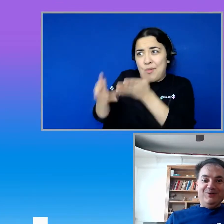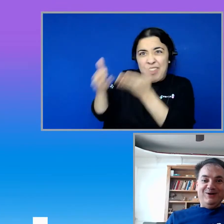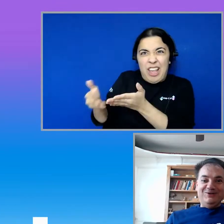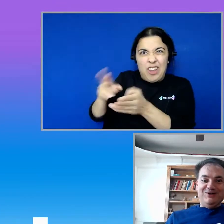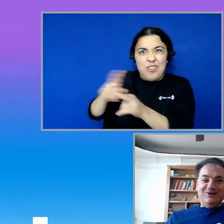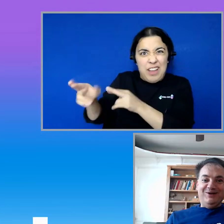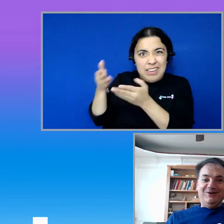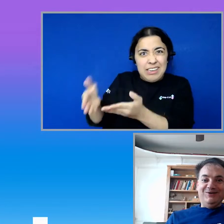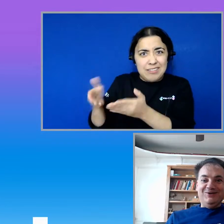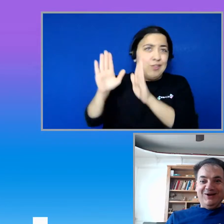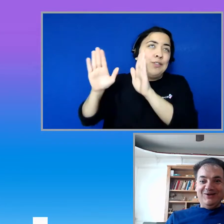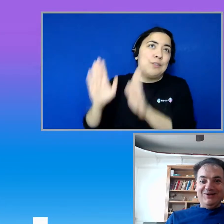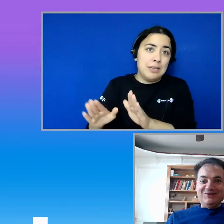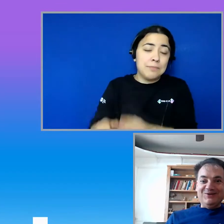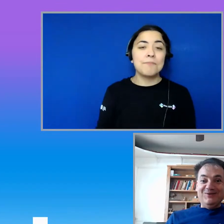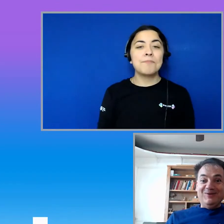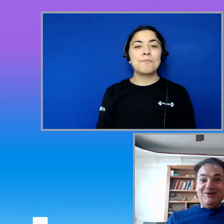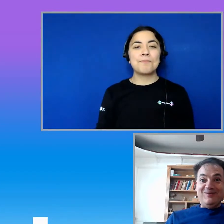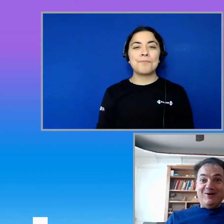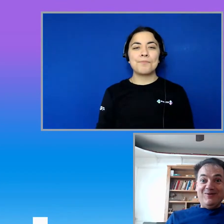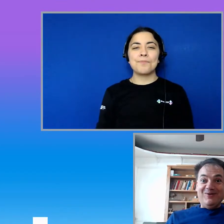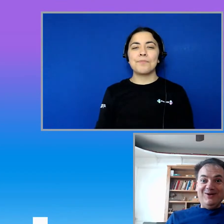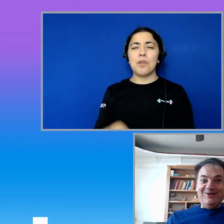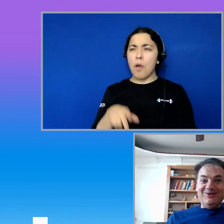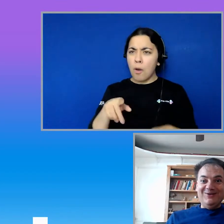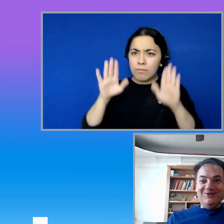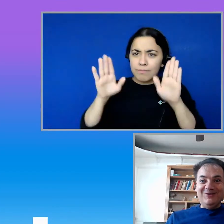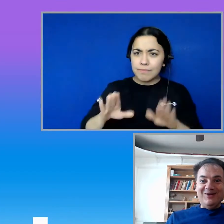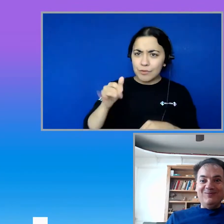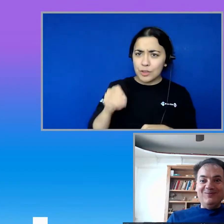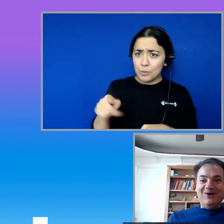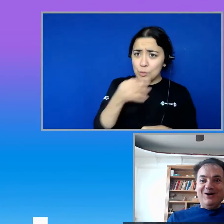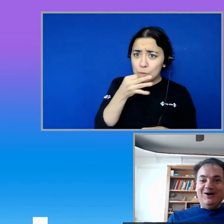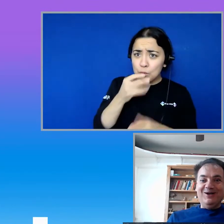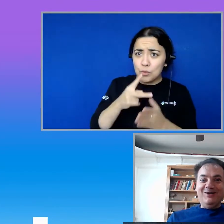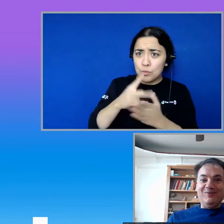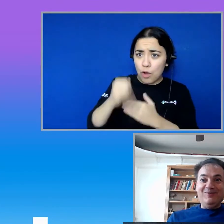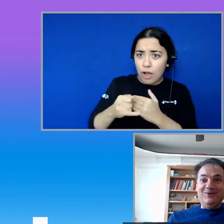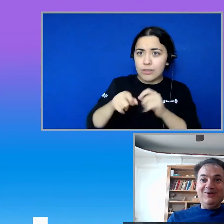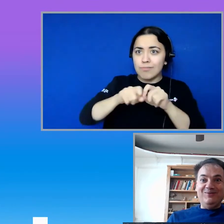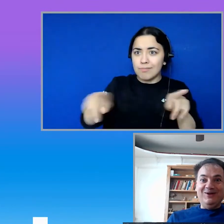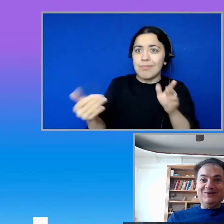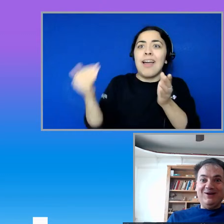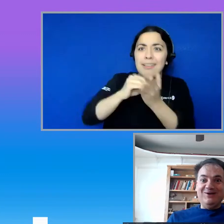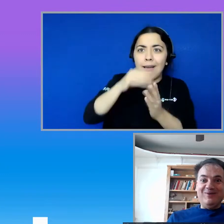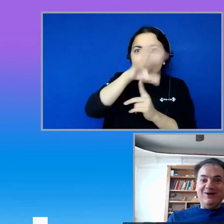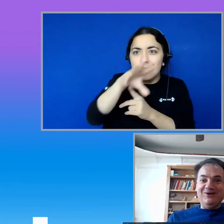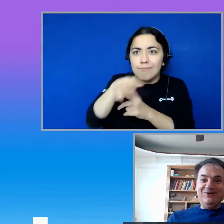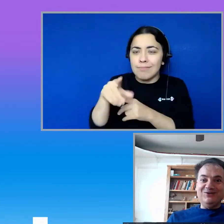working on another project. I understand that's going to be coming out really soon, that